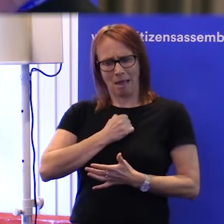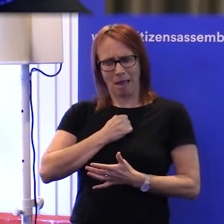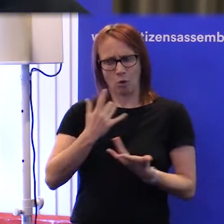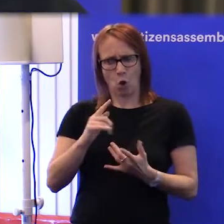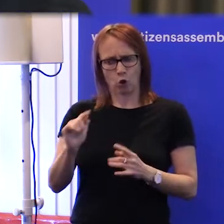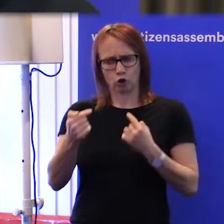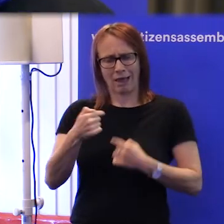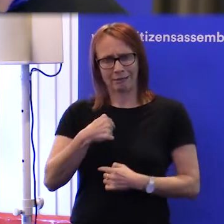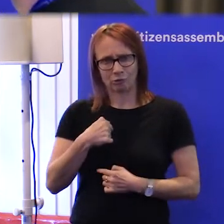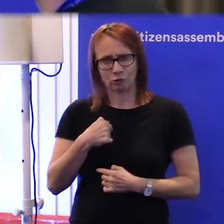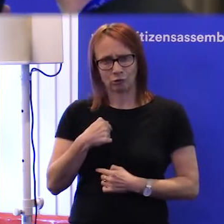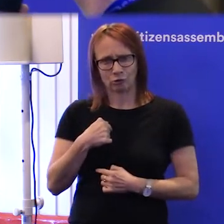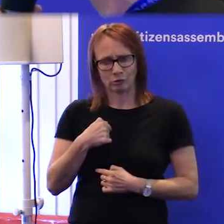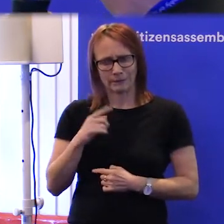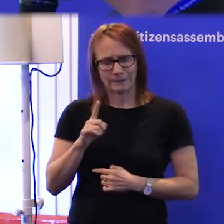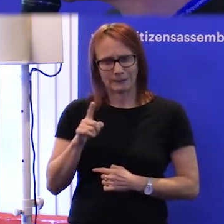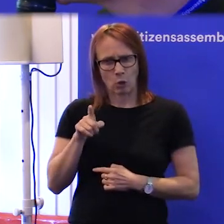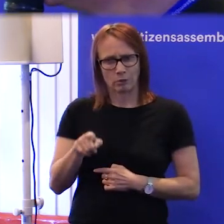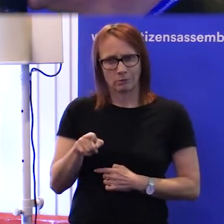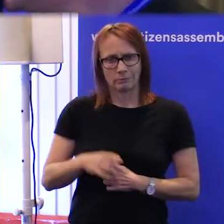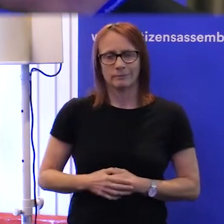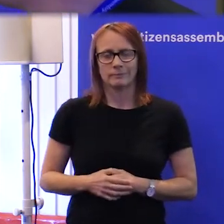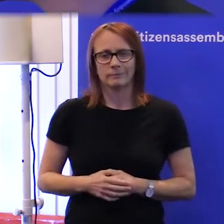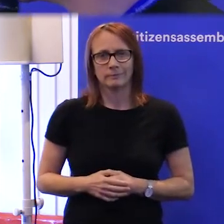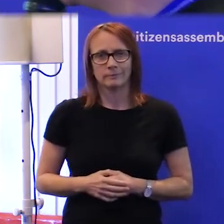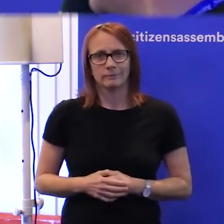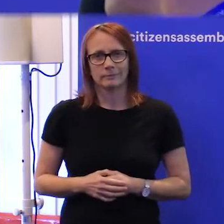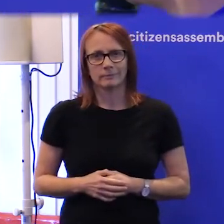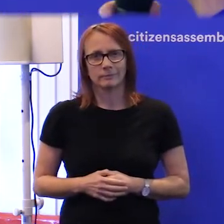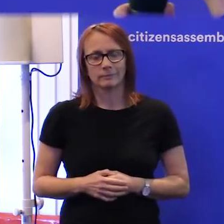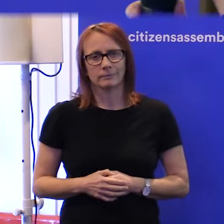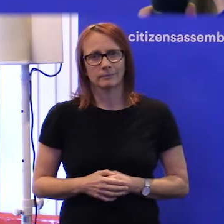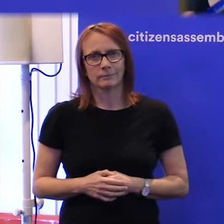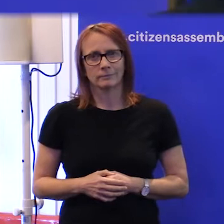you think about issues in a different way and you know if you're gonna look I